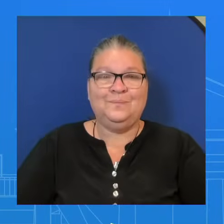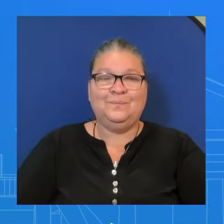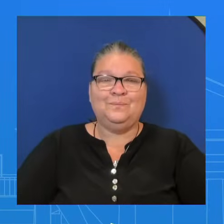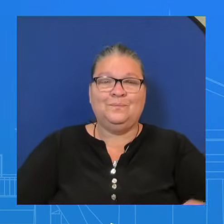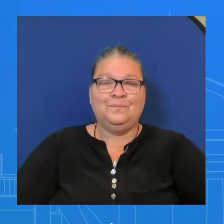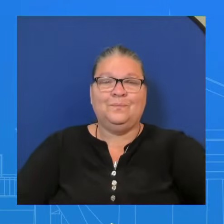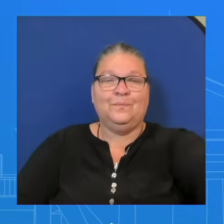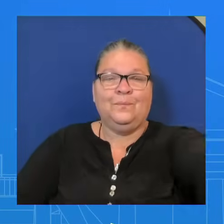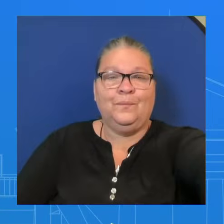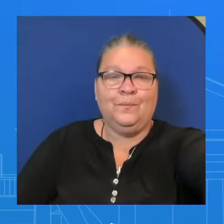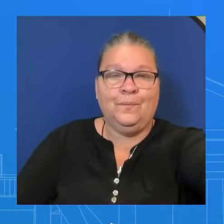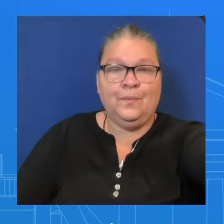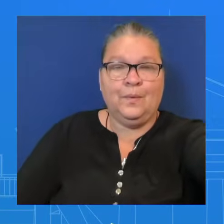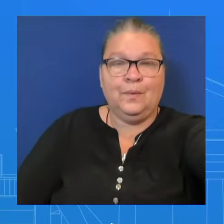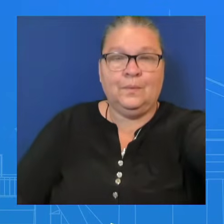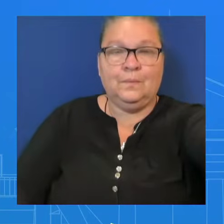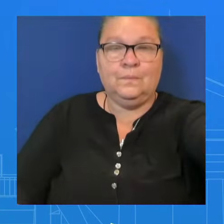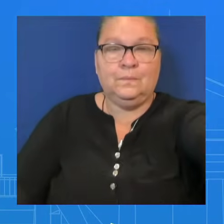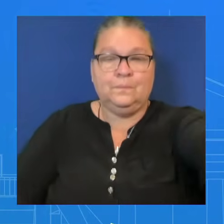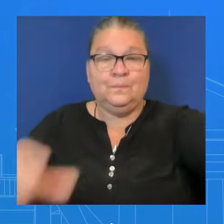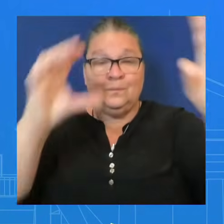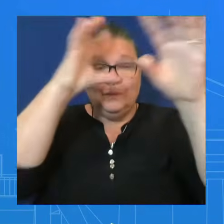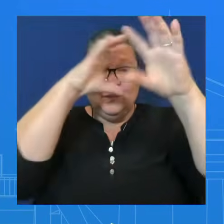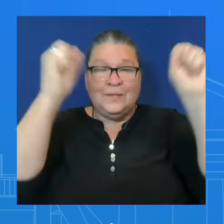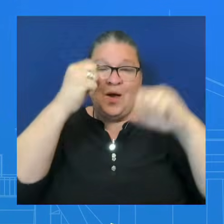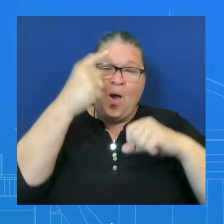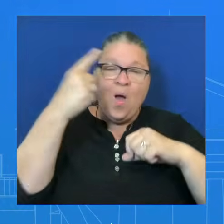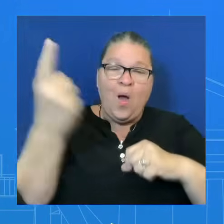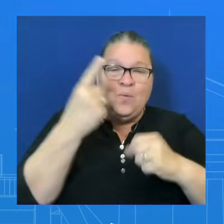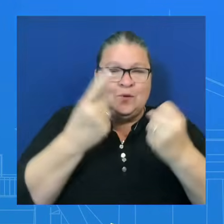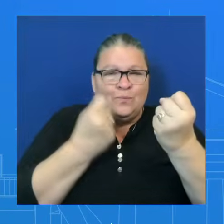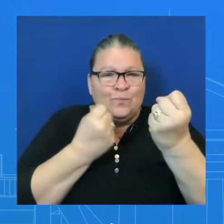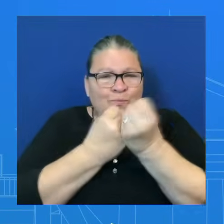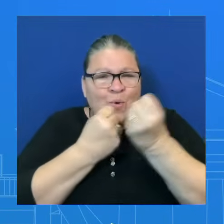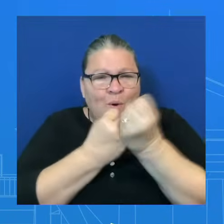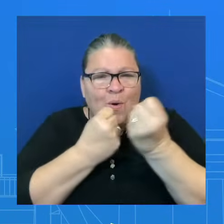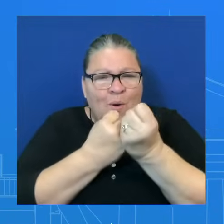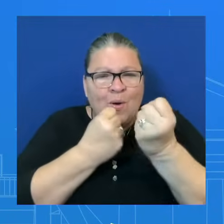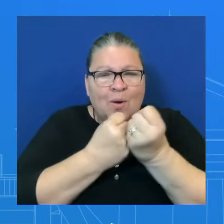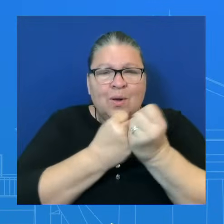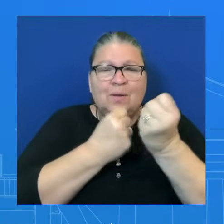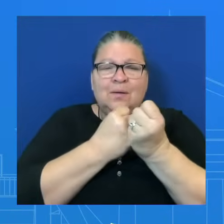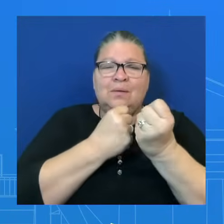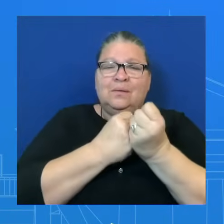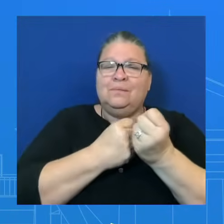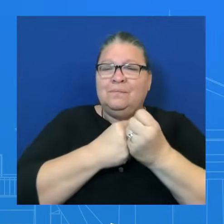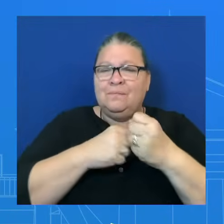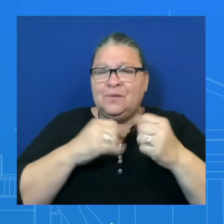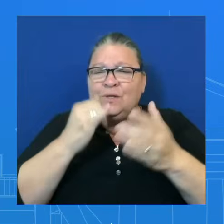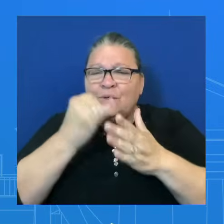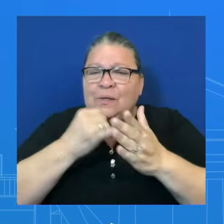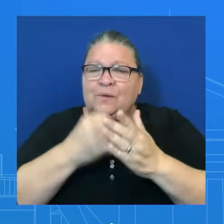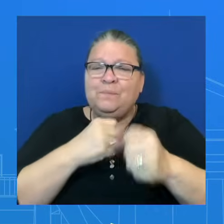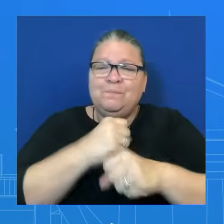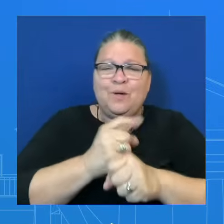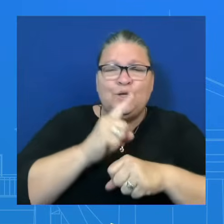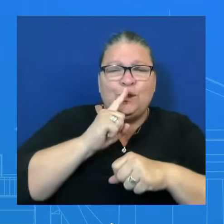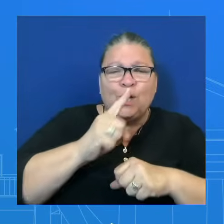in this --in this --this particular journalist to make sure that they get a fair share here. Go ahead. The Press: Thanks, Karine.